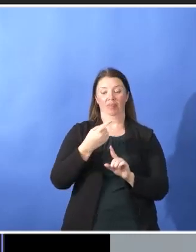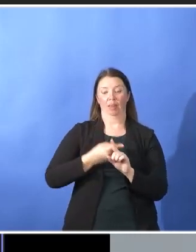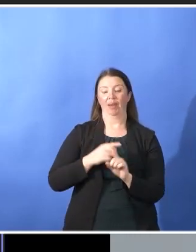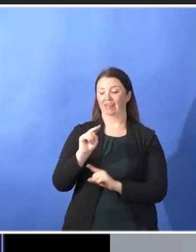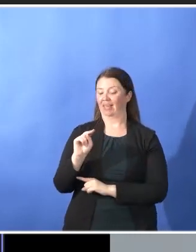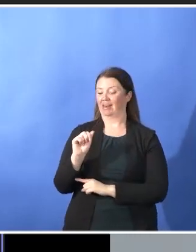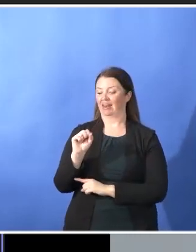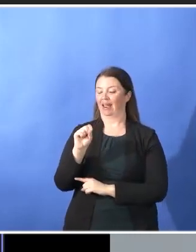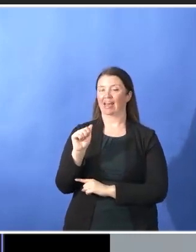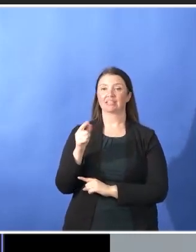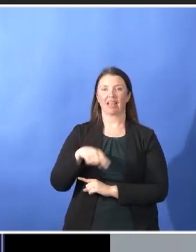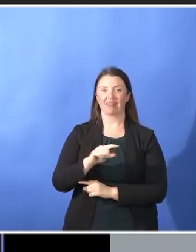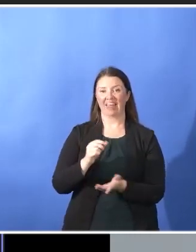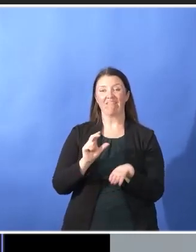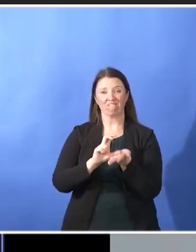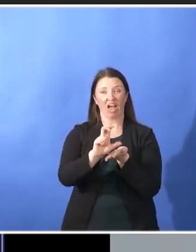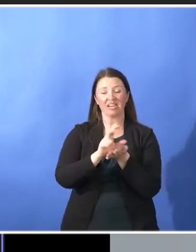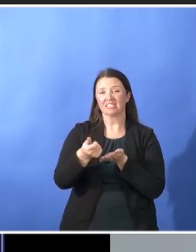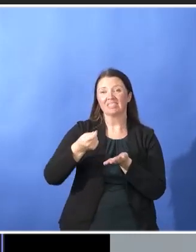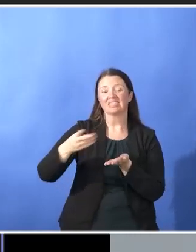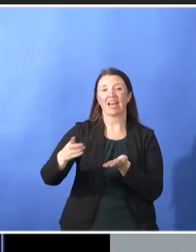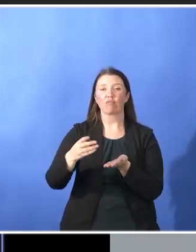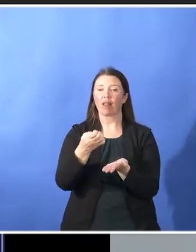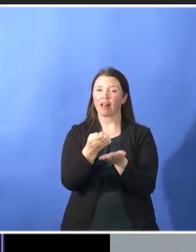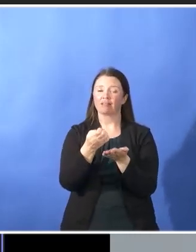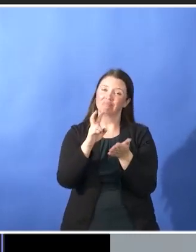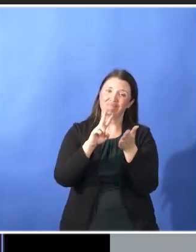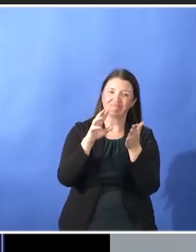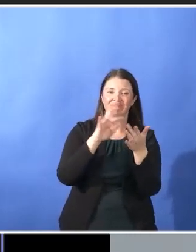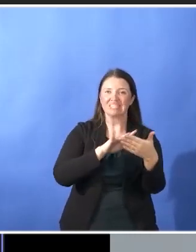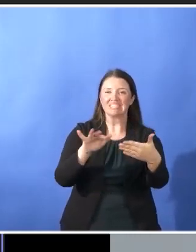NASA'S FUNDED SEVERAL STUDIES AROUND SPACE DEBRIS.